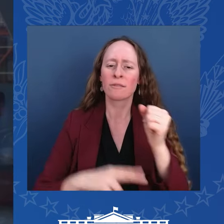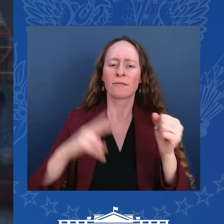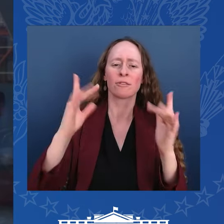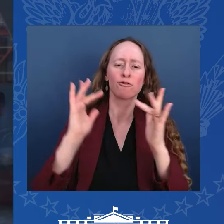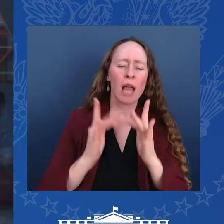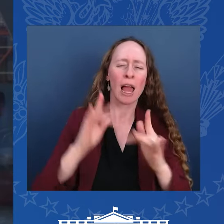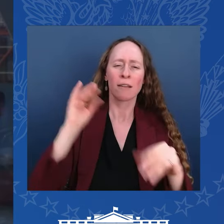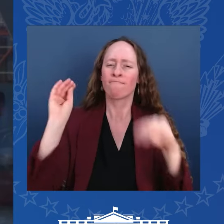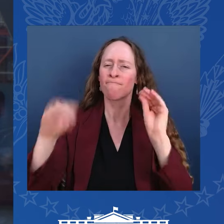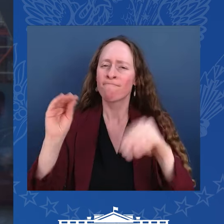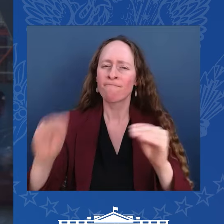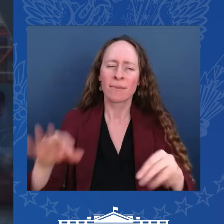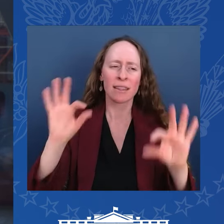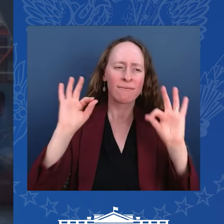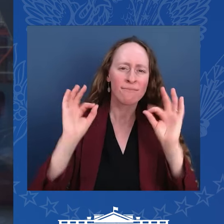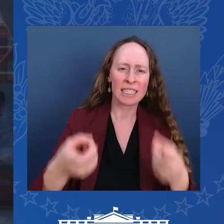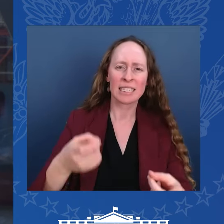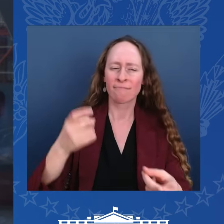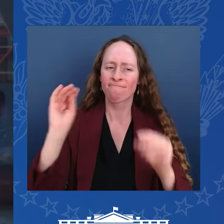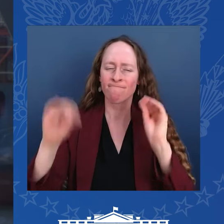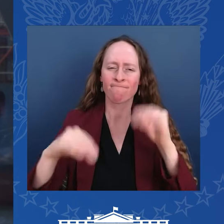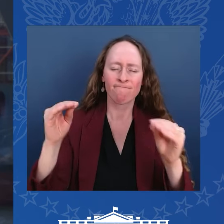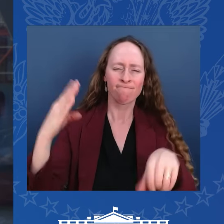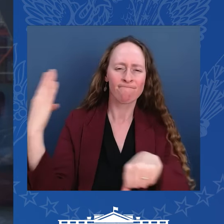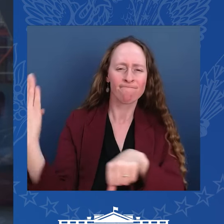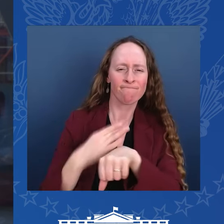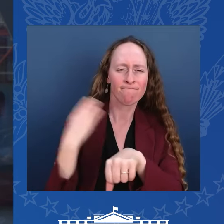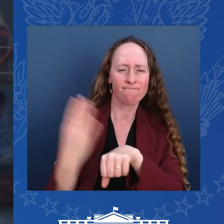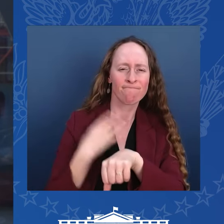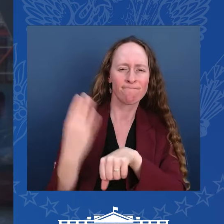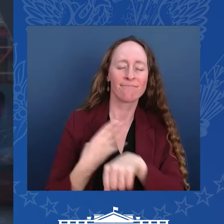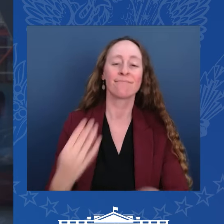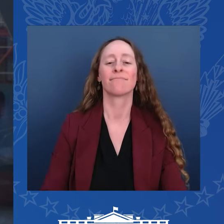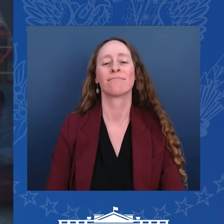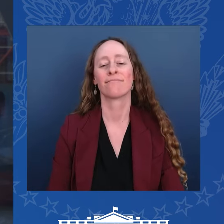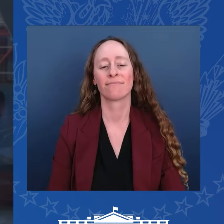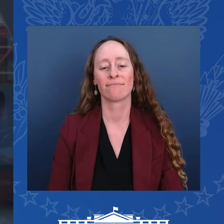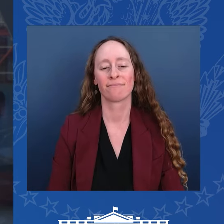My predecessor promised Infrastructure Week every week for four years, but he never built a damn thing.